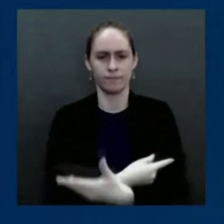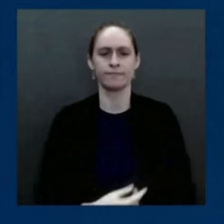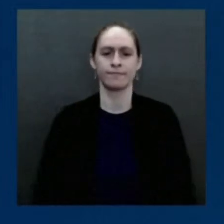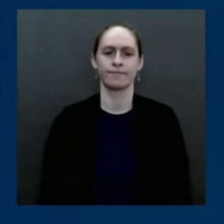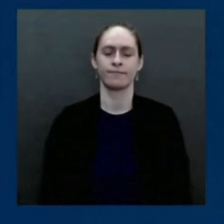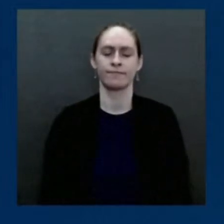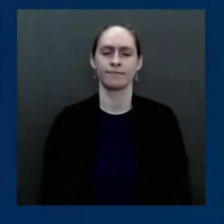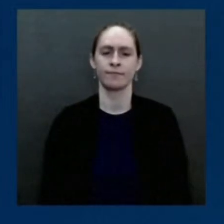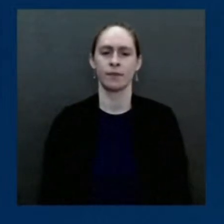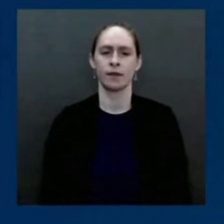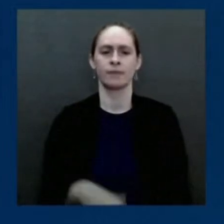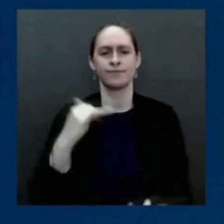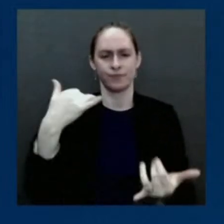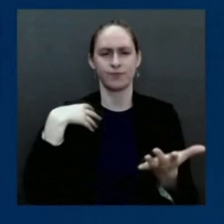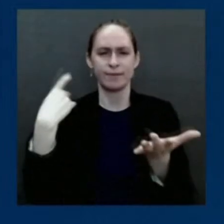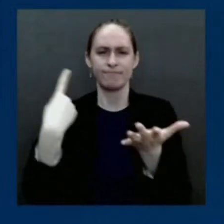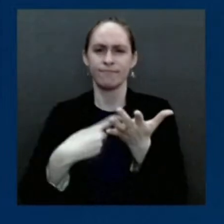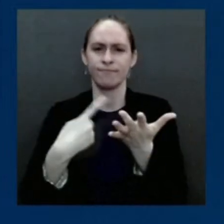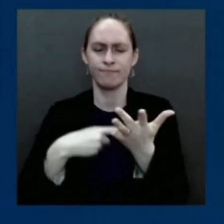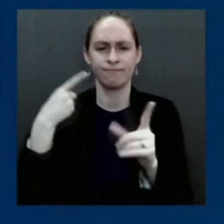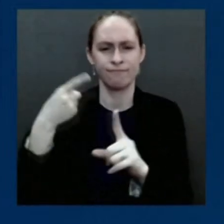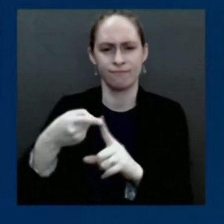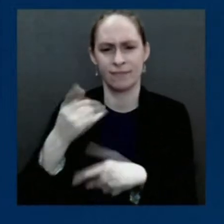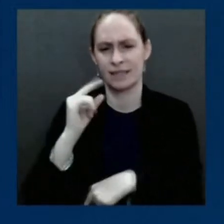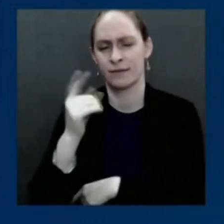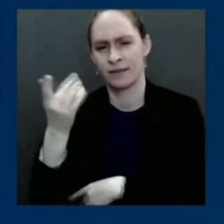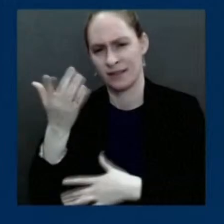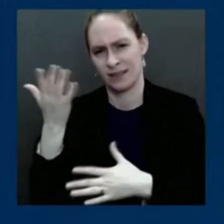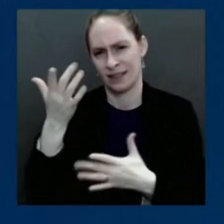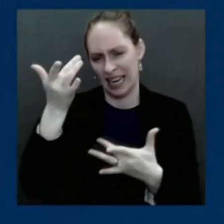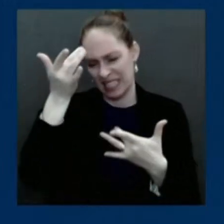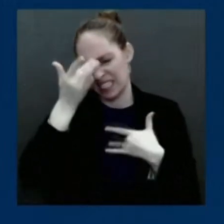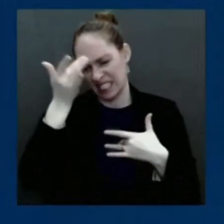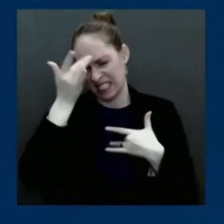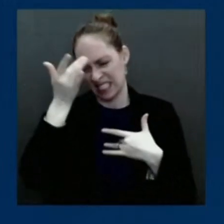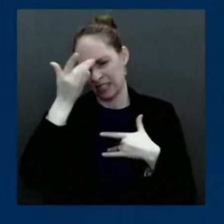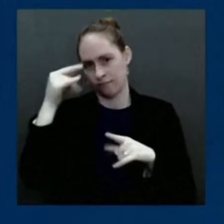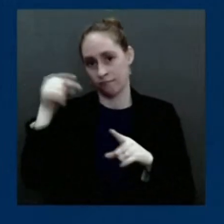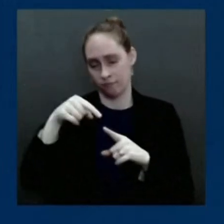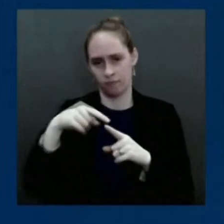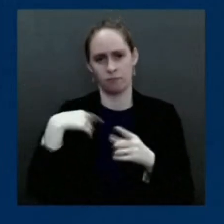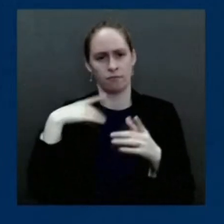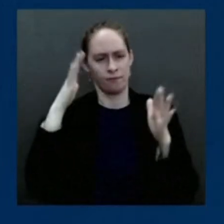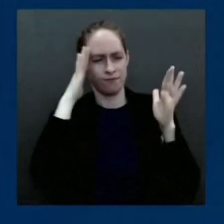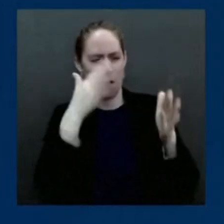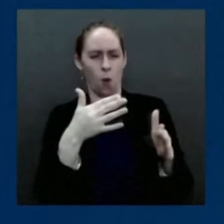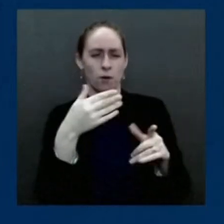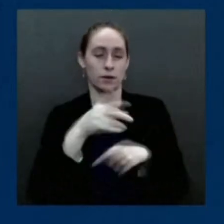PRELIMINARY OBSERVATIONAL